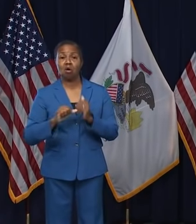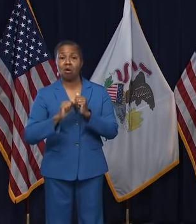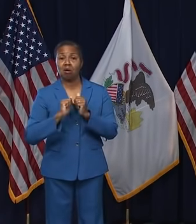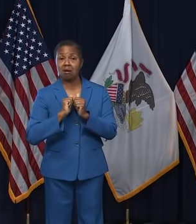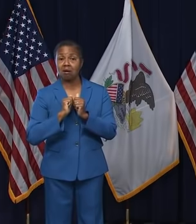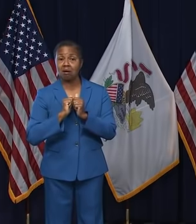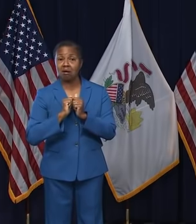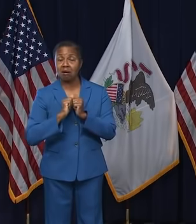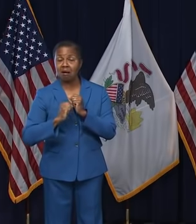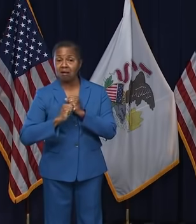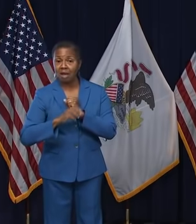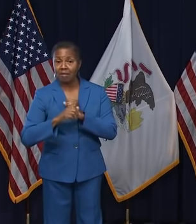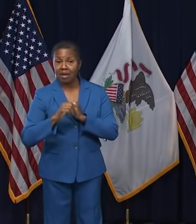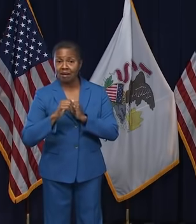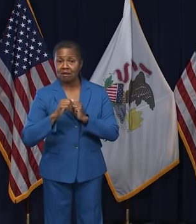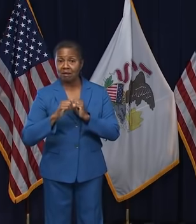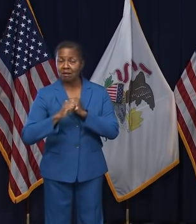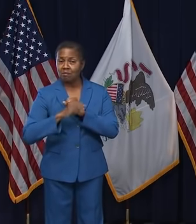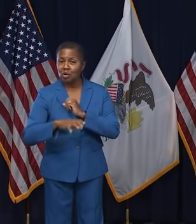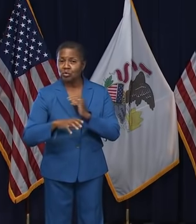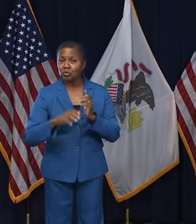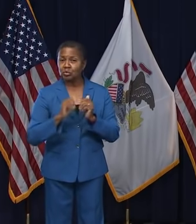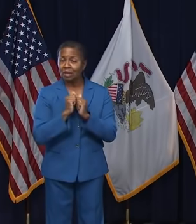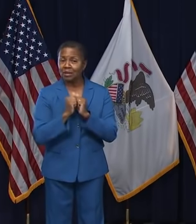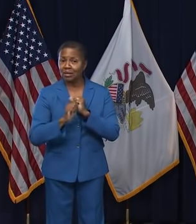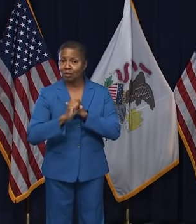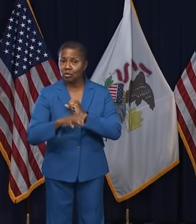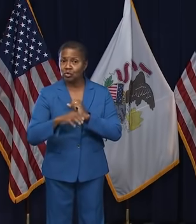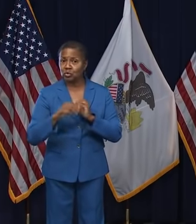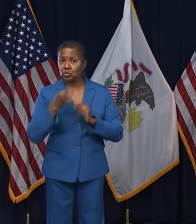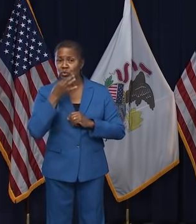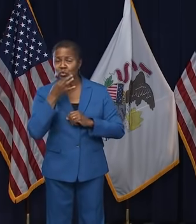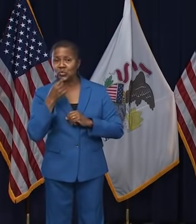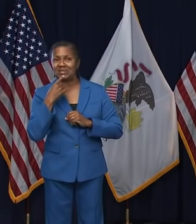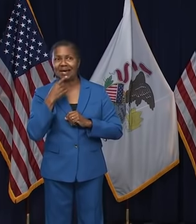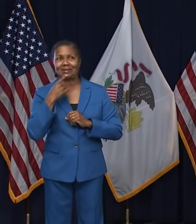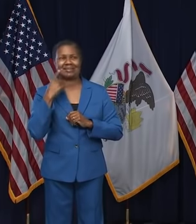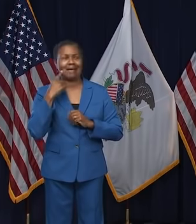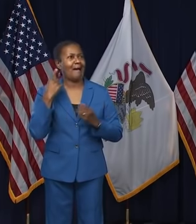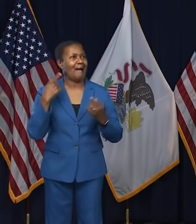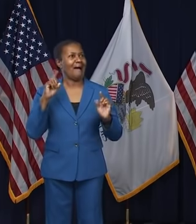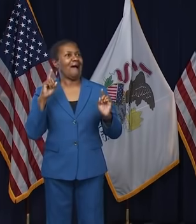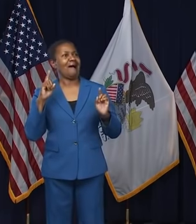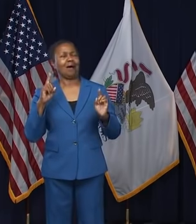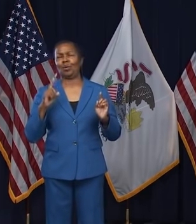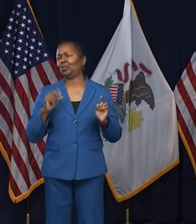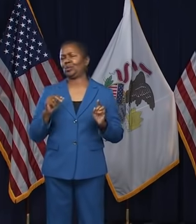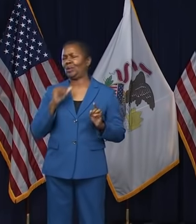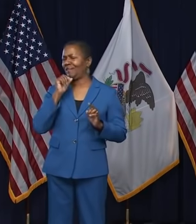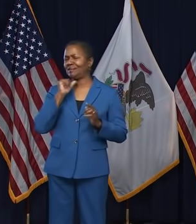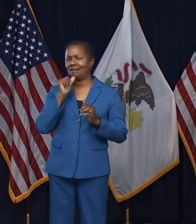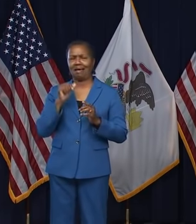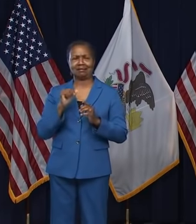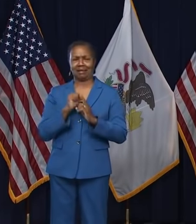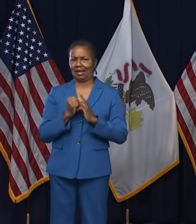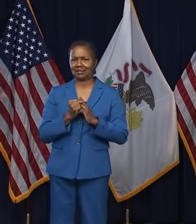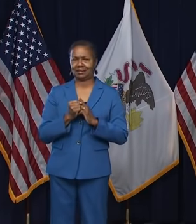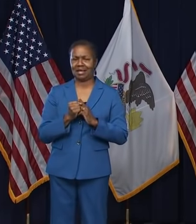that's currently on the- table. He promotional for you two so